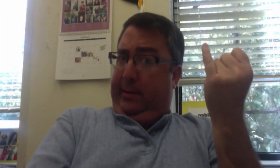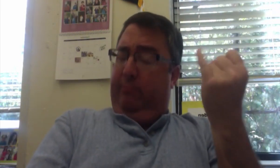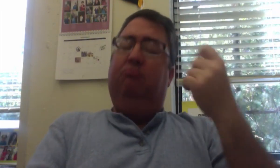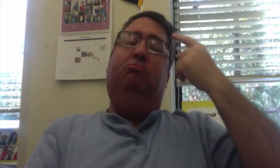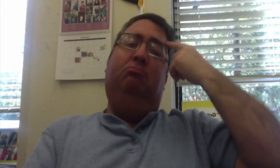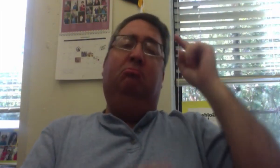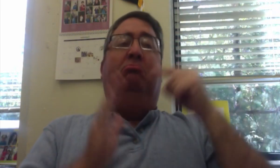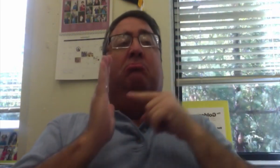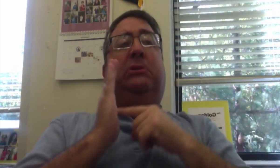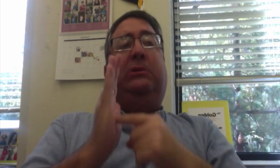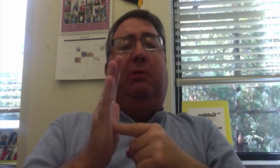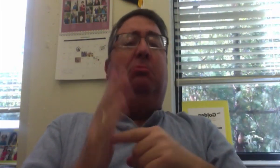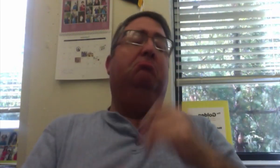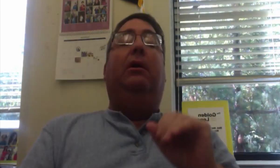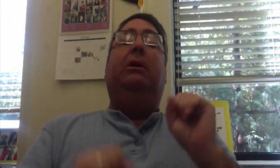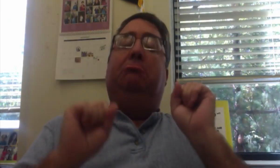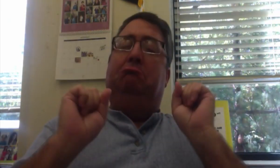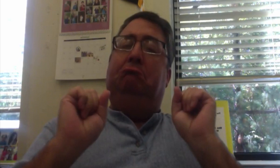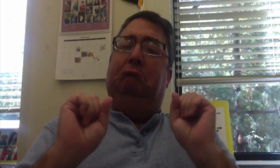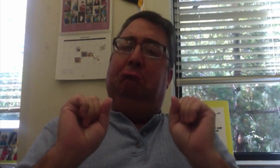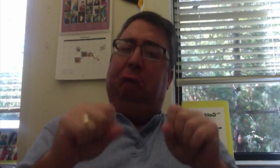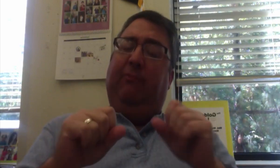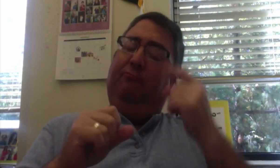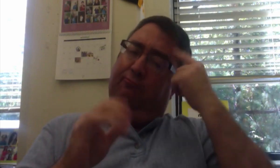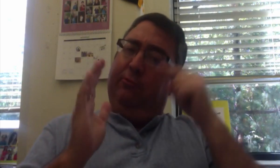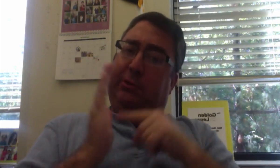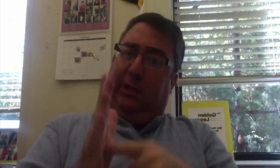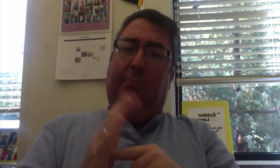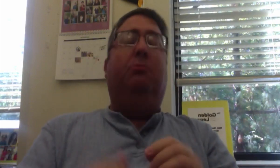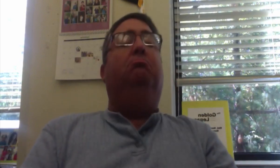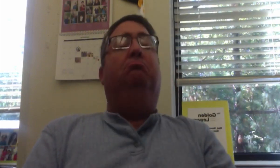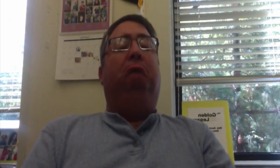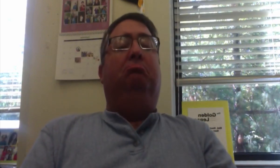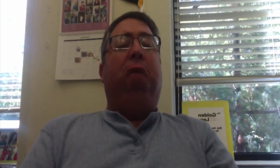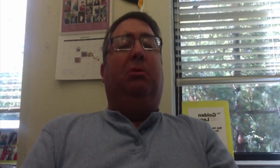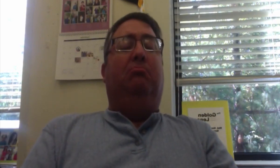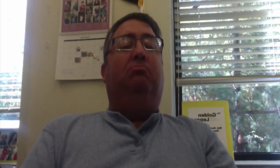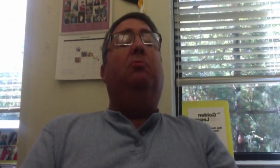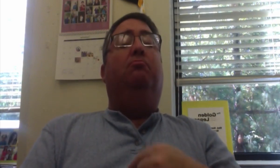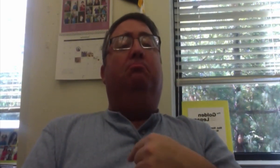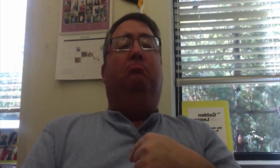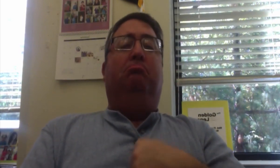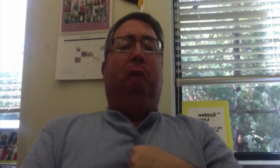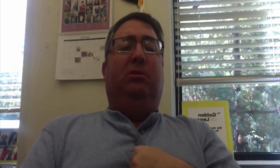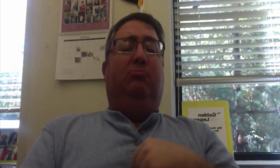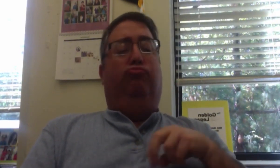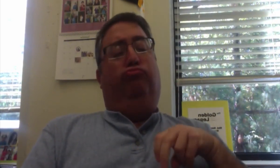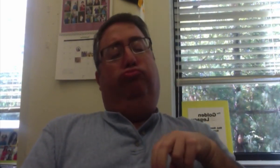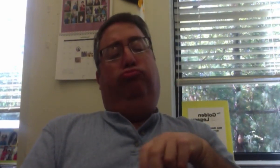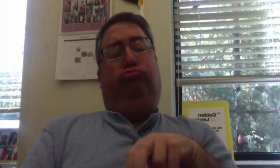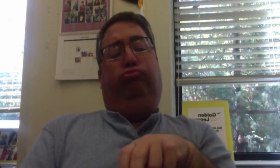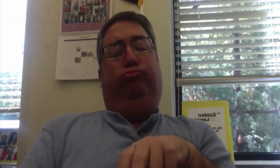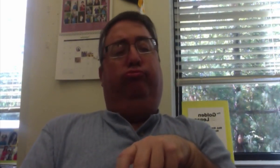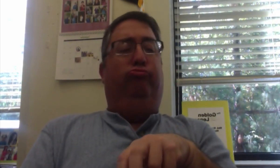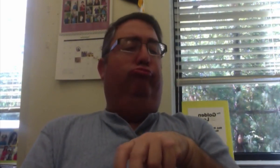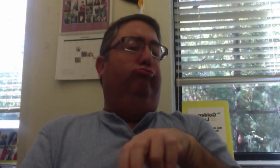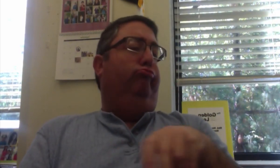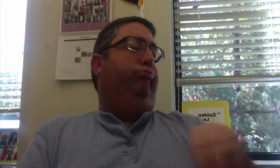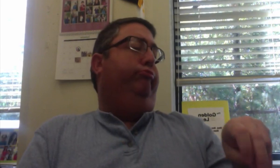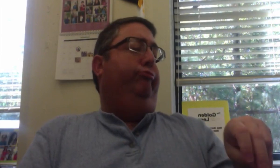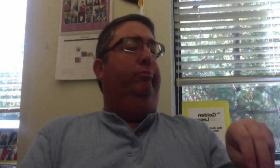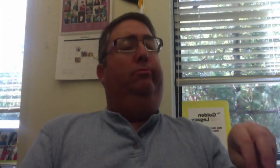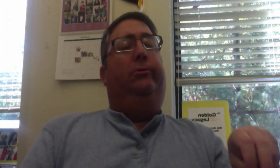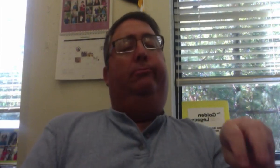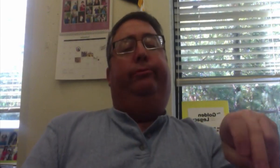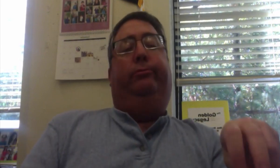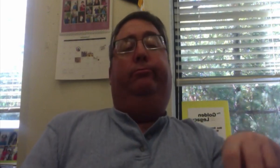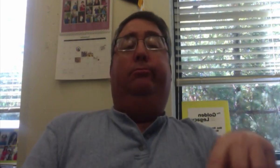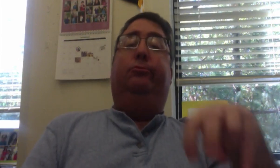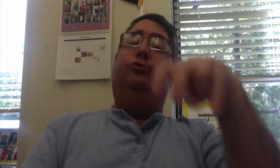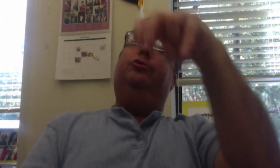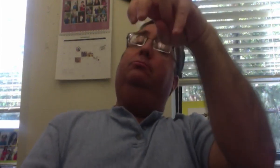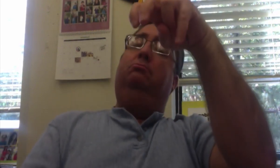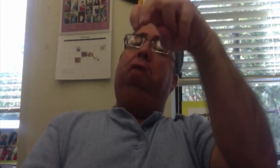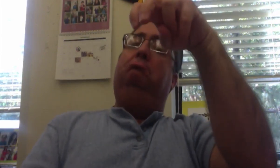For example, I could sign "I walked forward, then over to the right, then up the stairs".